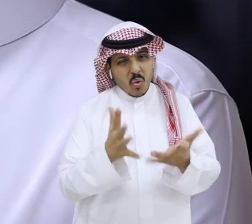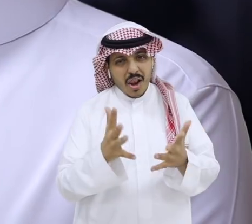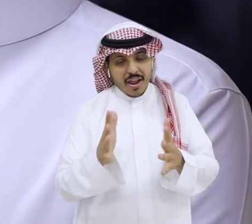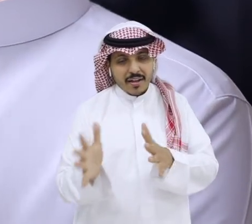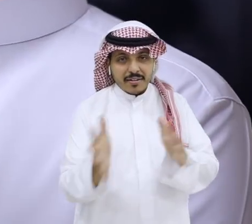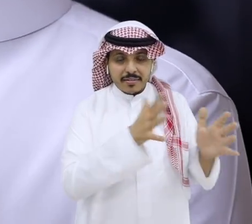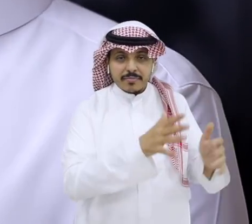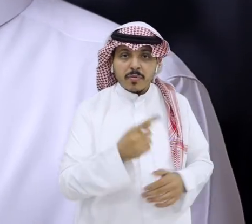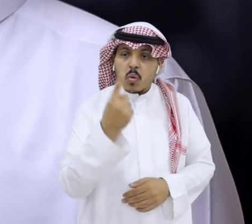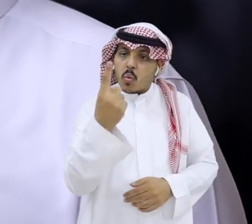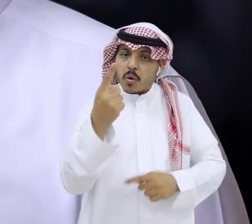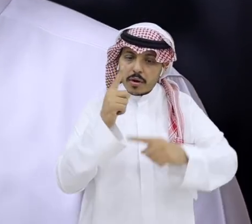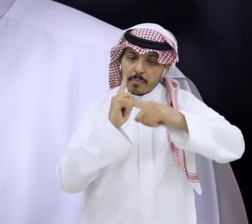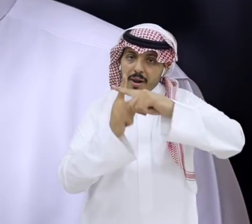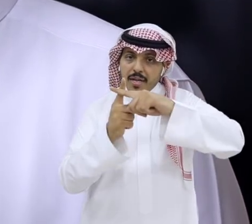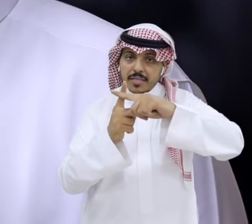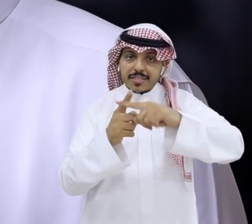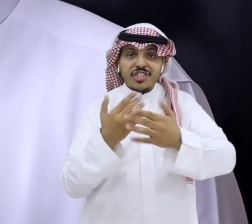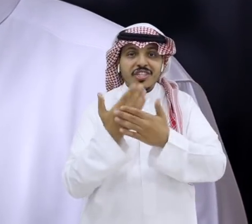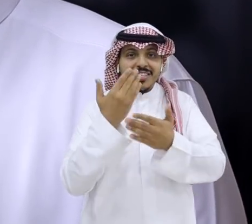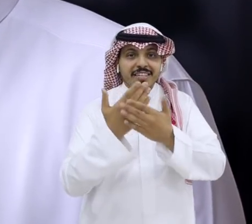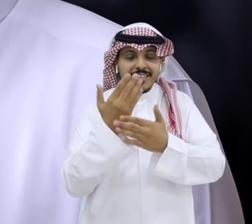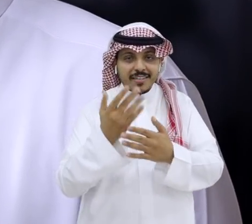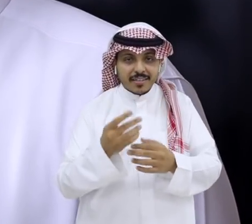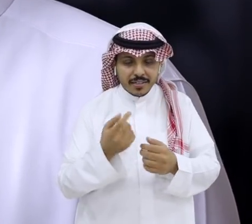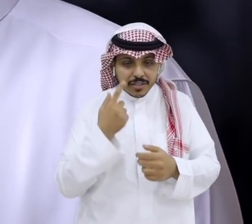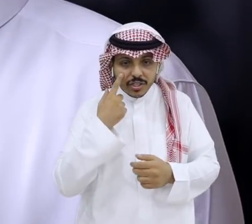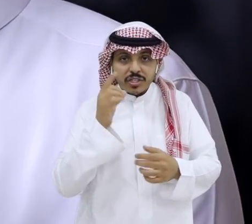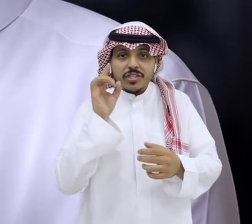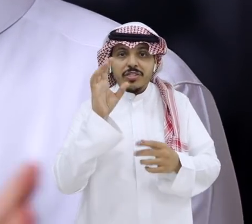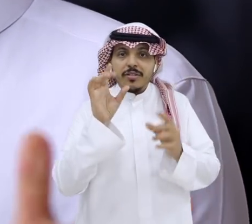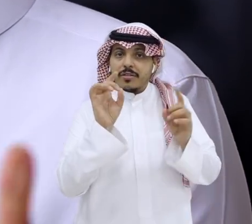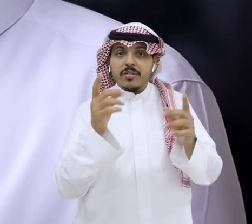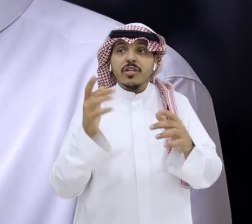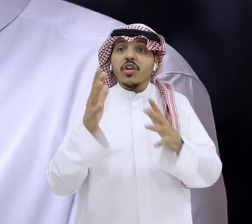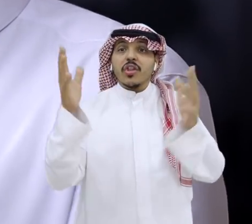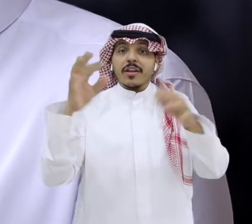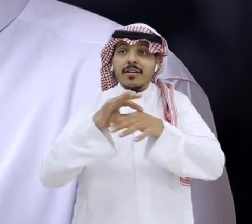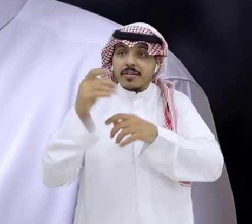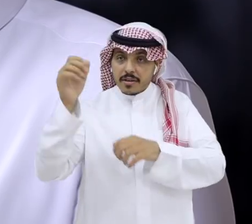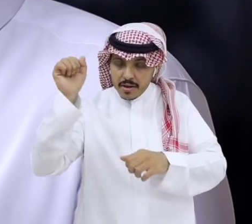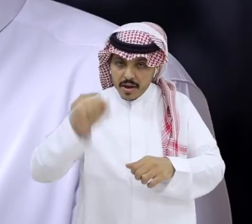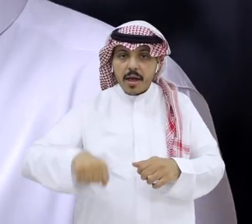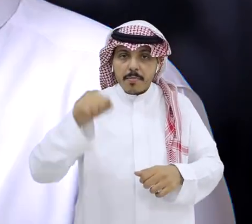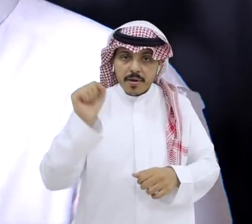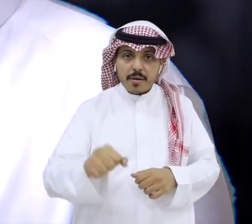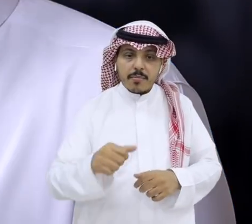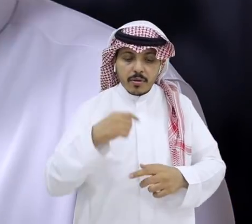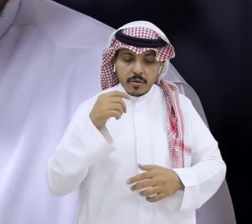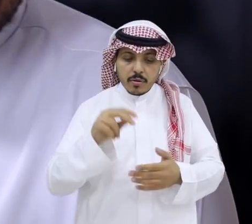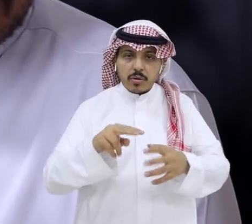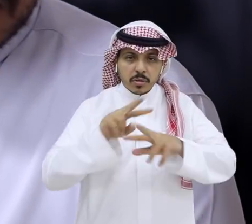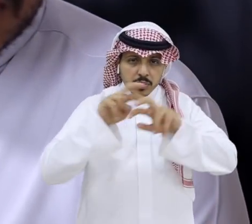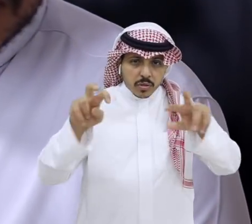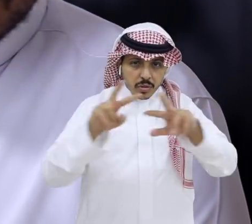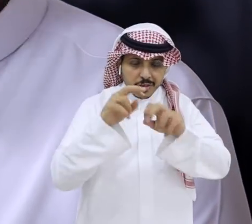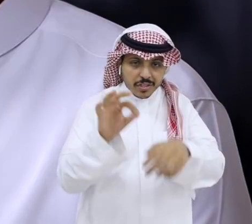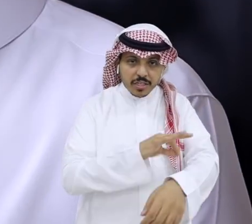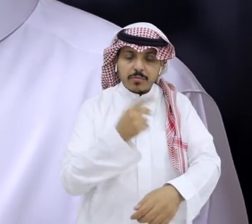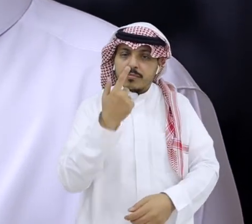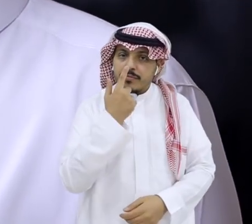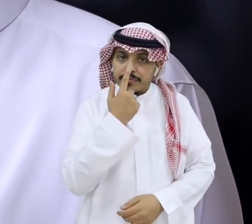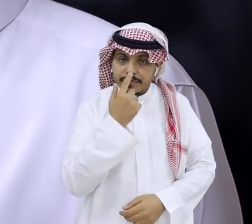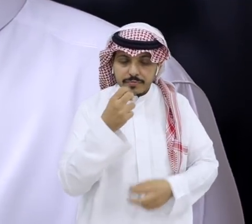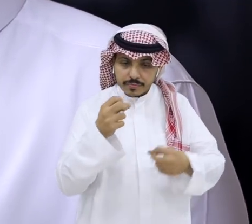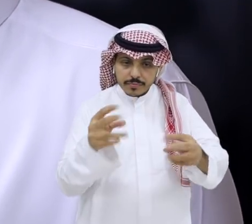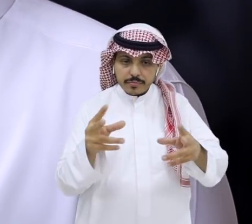Let's discuss the OnePlus 6T poll. 71% of you said they want a review of it. We will gladly do it.